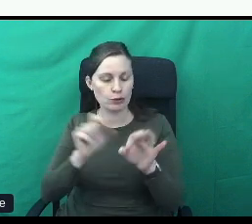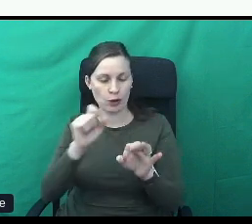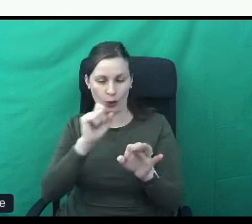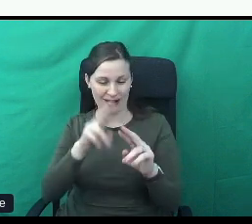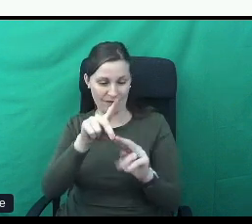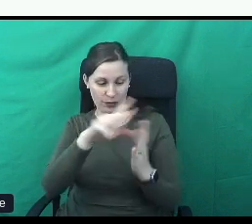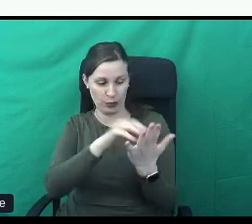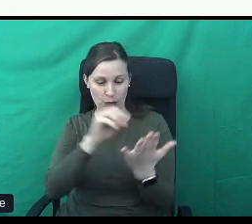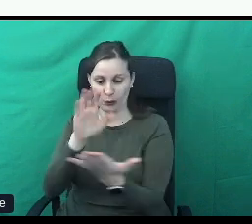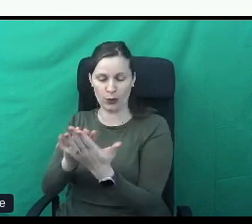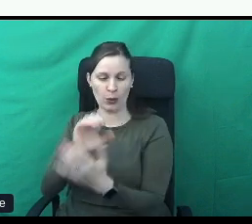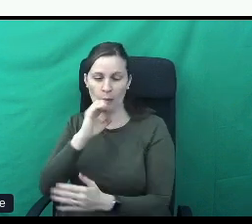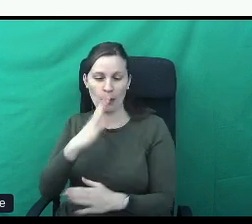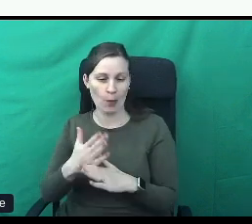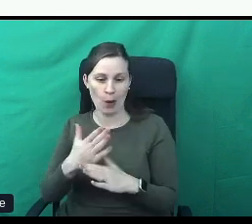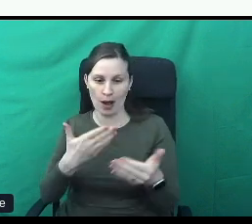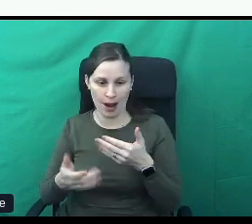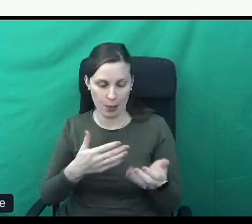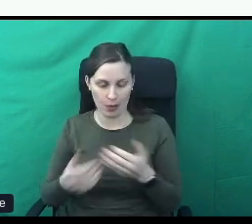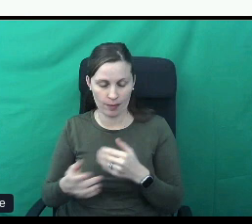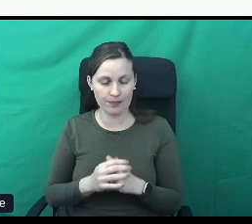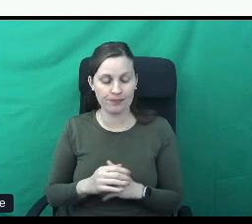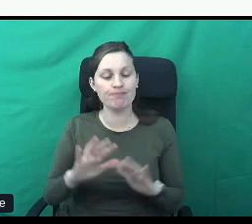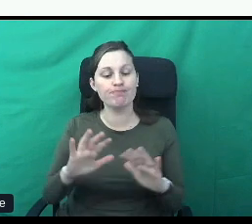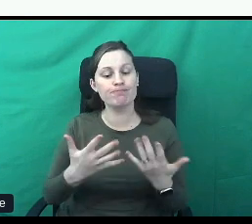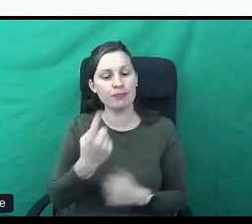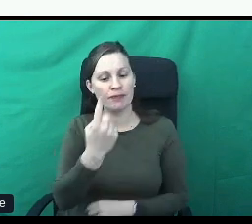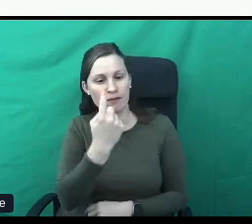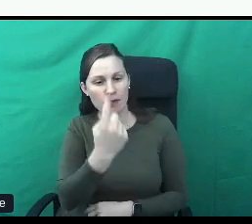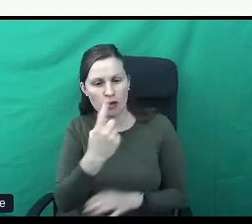Anyway yes first of all, what is ARIA?